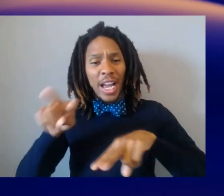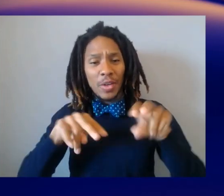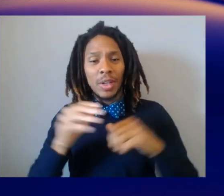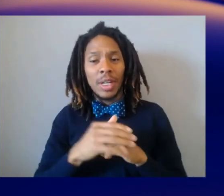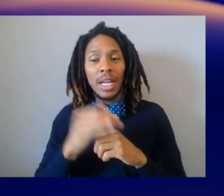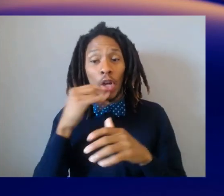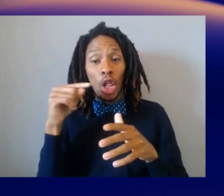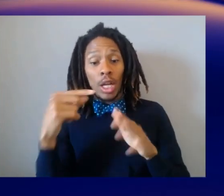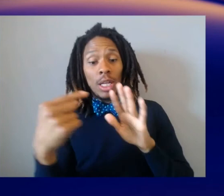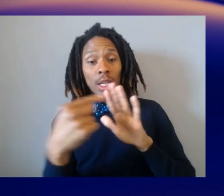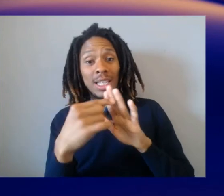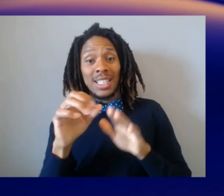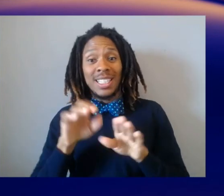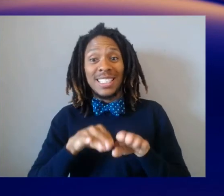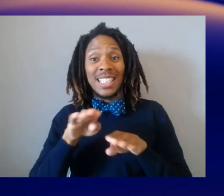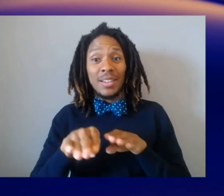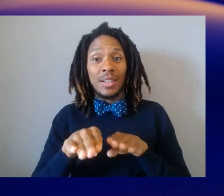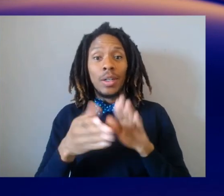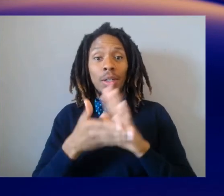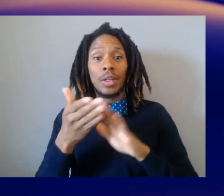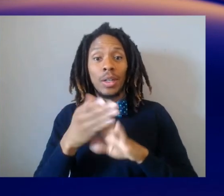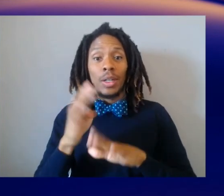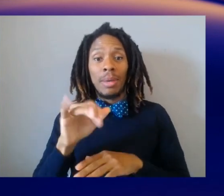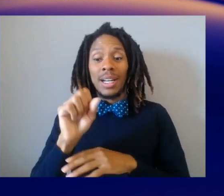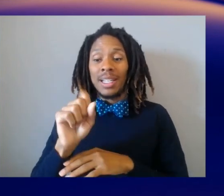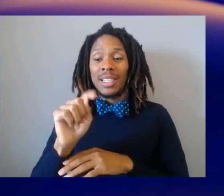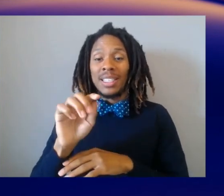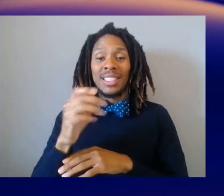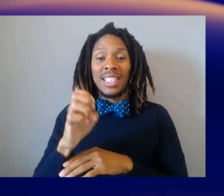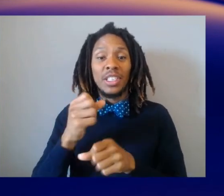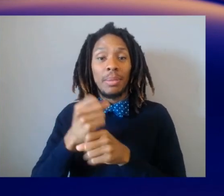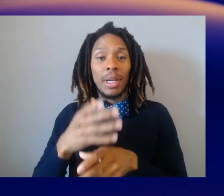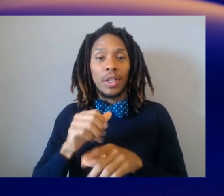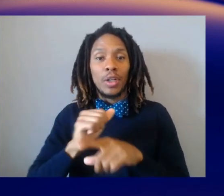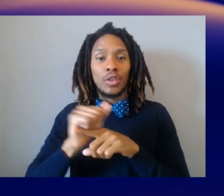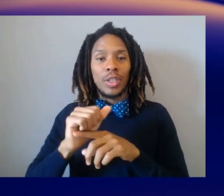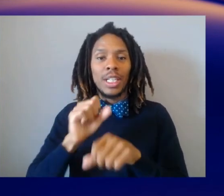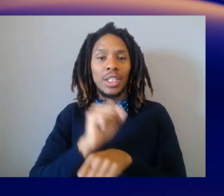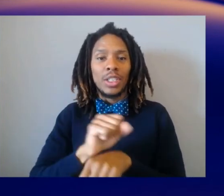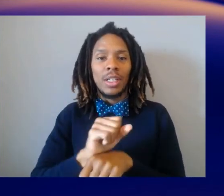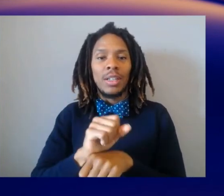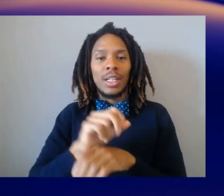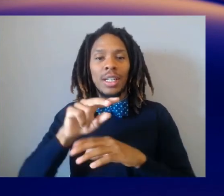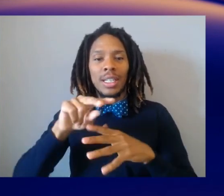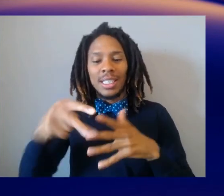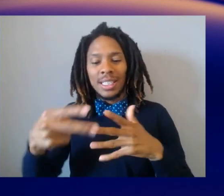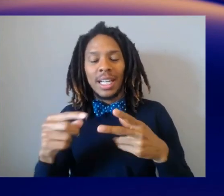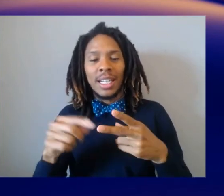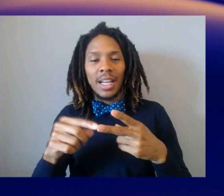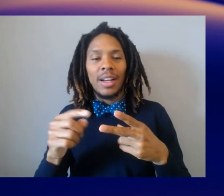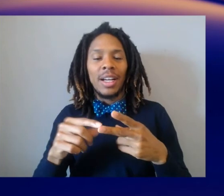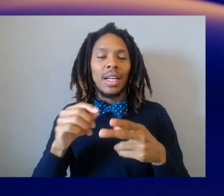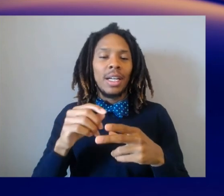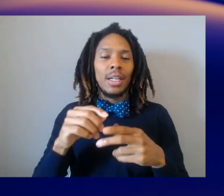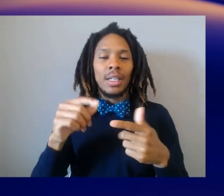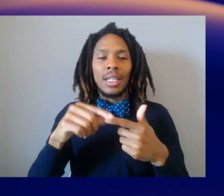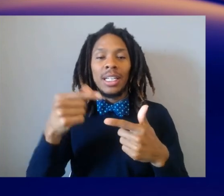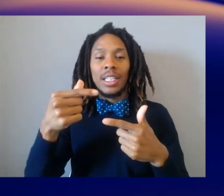this step is actually being run by SageMaker training jobs which again is secondary compute. That's transient compute you know, GPU, CPU, whatever you need